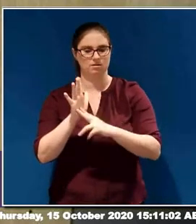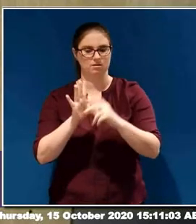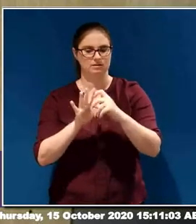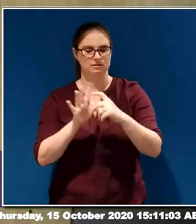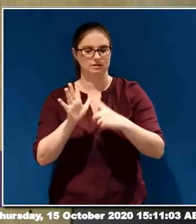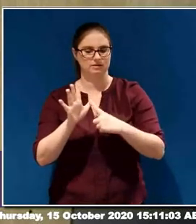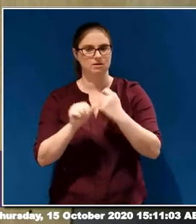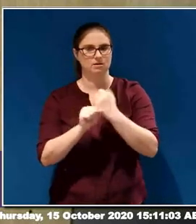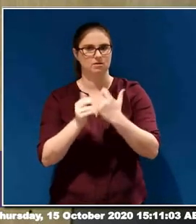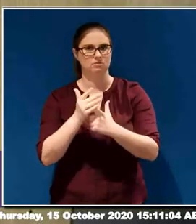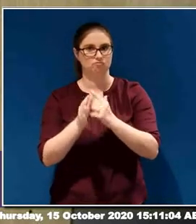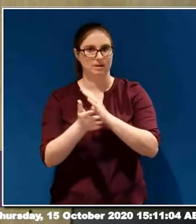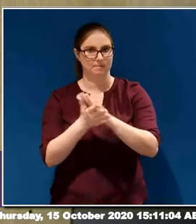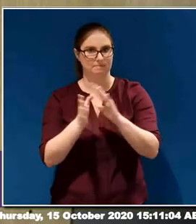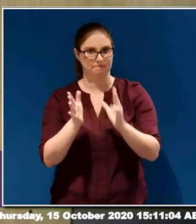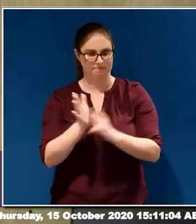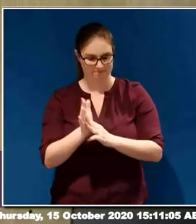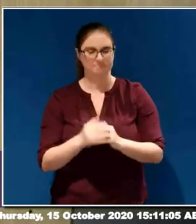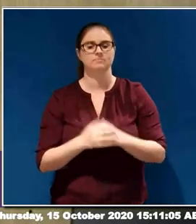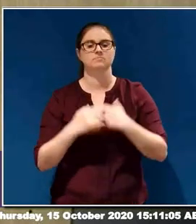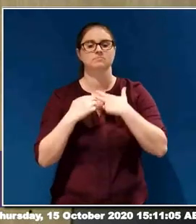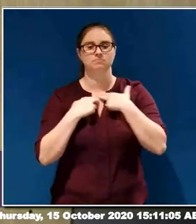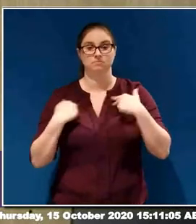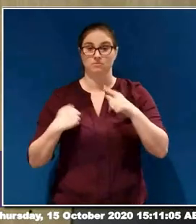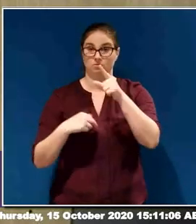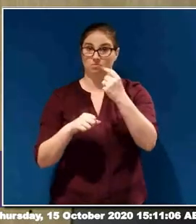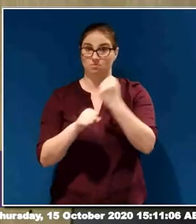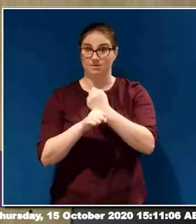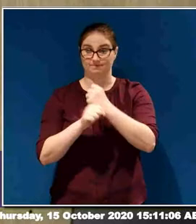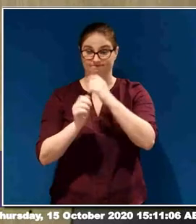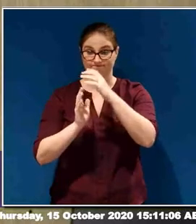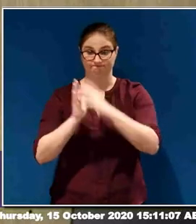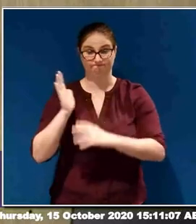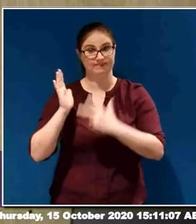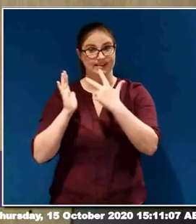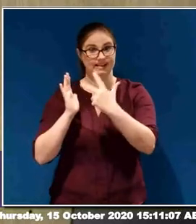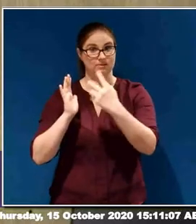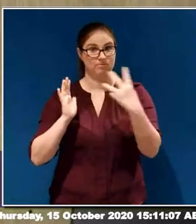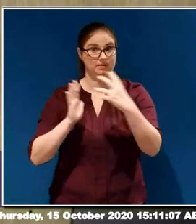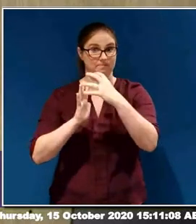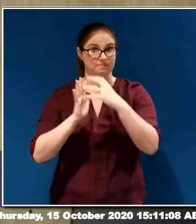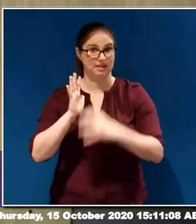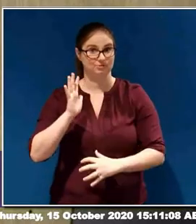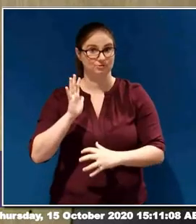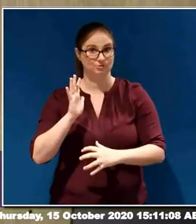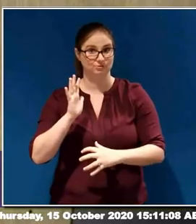Yes. Could have been much longer, but you had to stop somewhere. It would have been a lot longer.